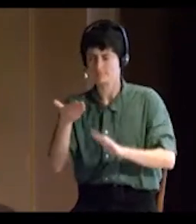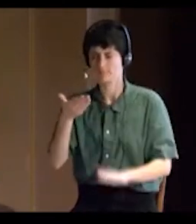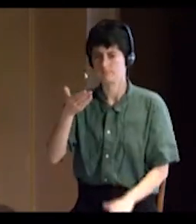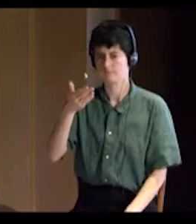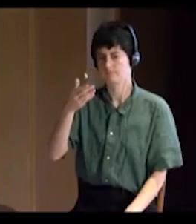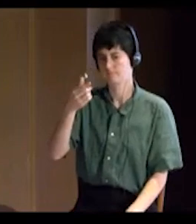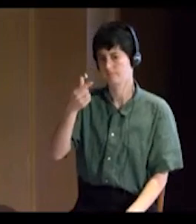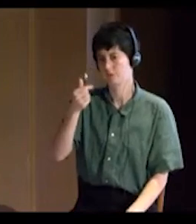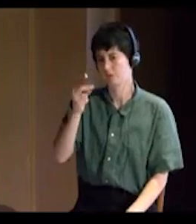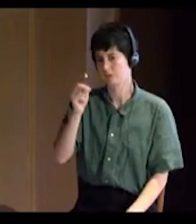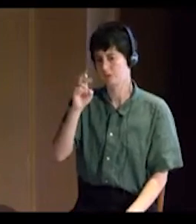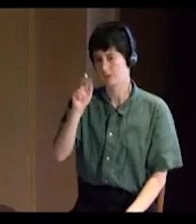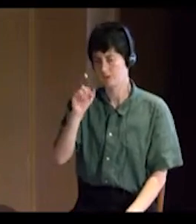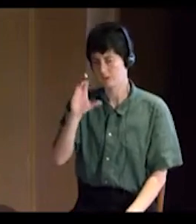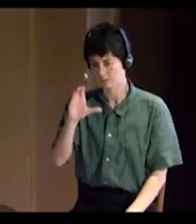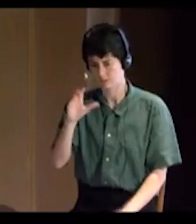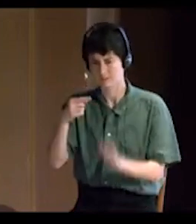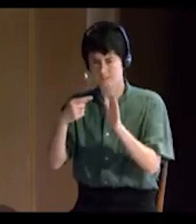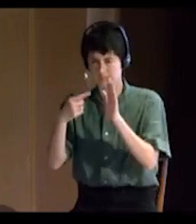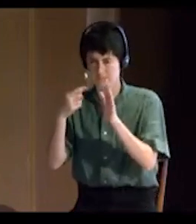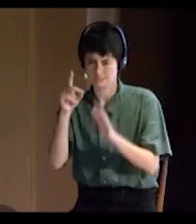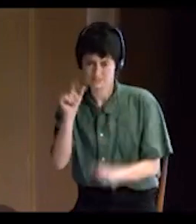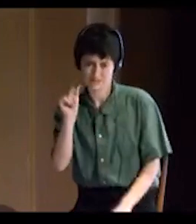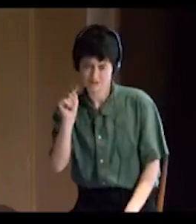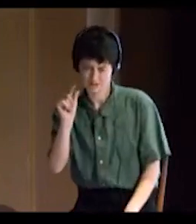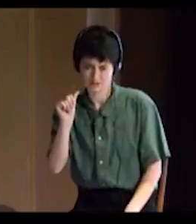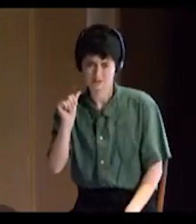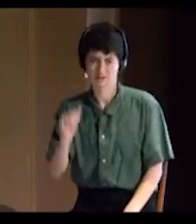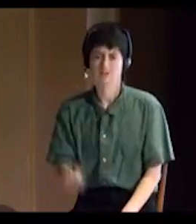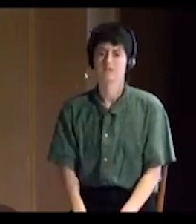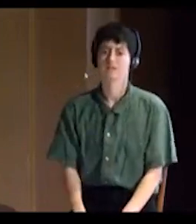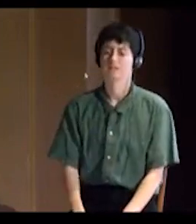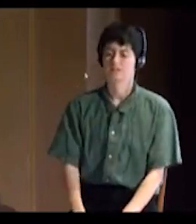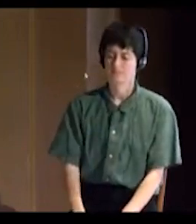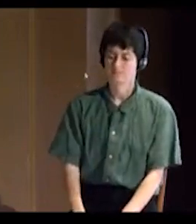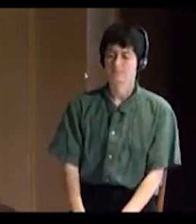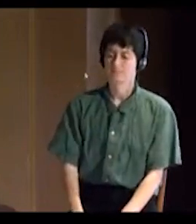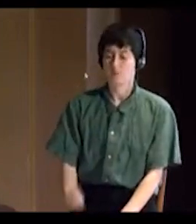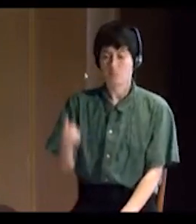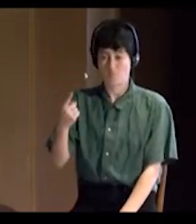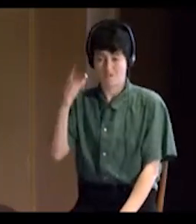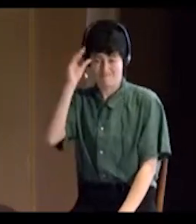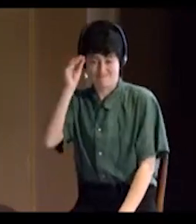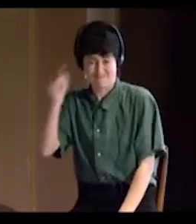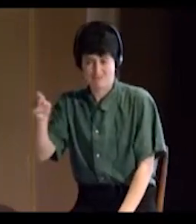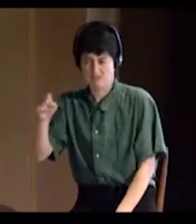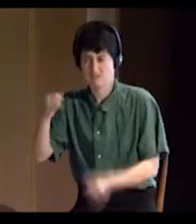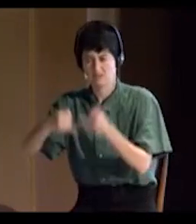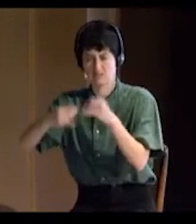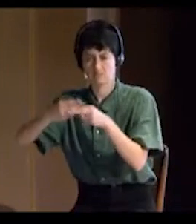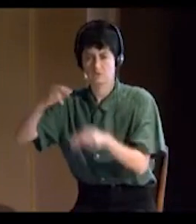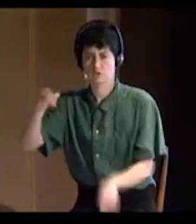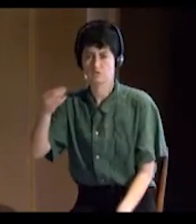Gabe Johnson, who has infinite patience talking to me over Zoom and talking me through pipetting a new method. But I had a lot of failures